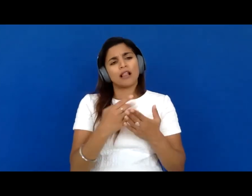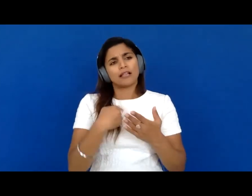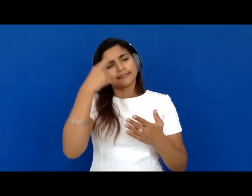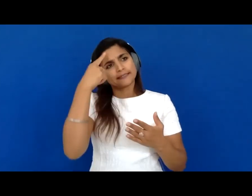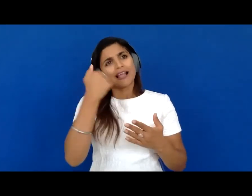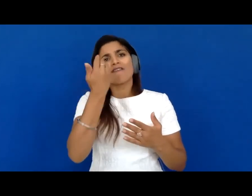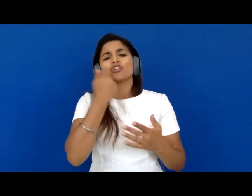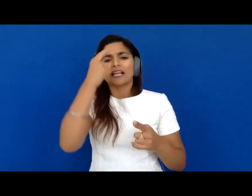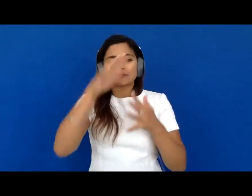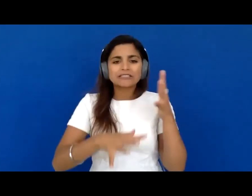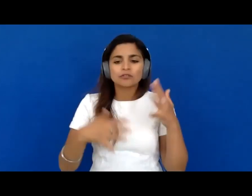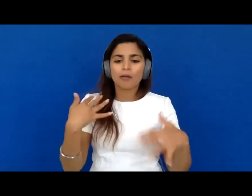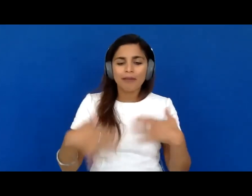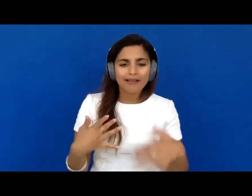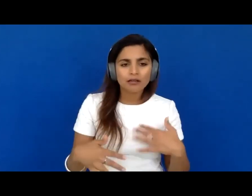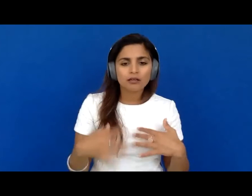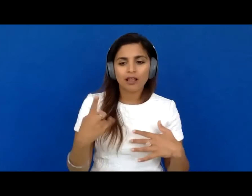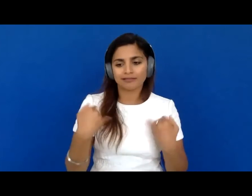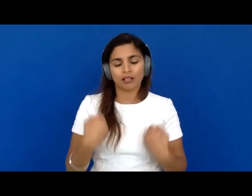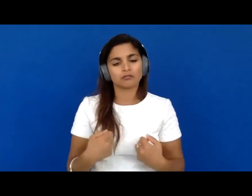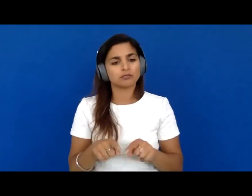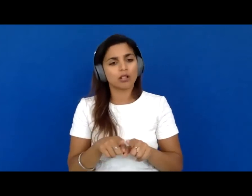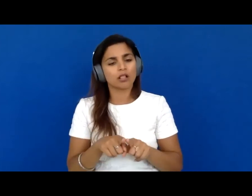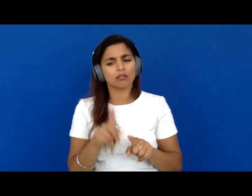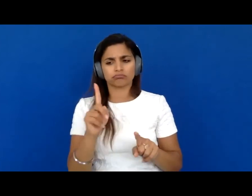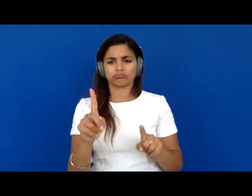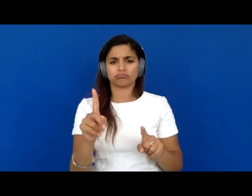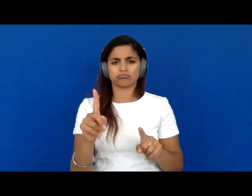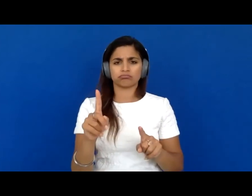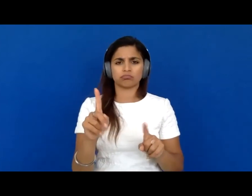distress and illness what are the negotiations conversations and work that